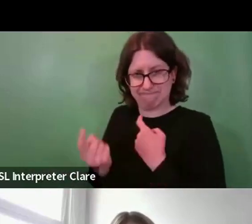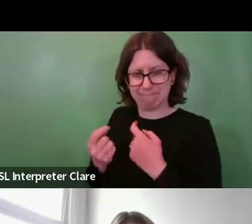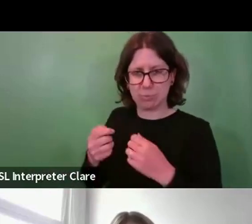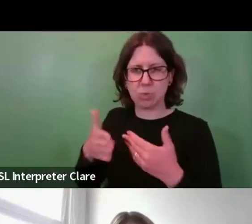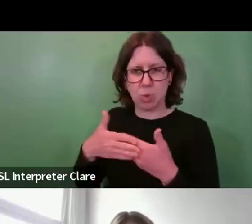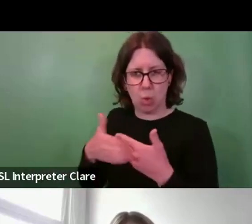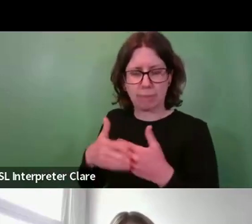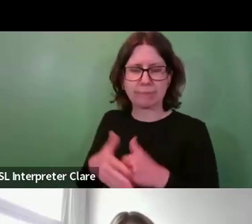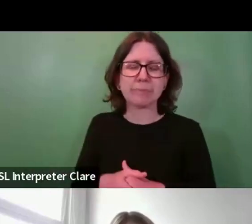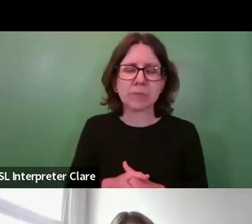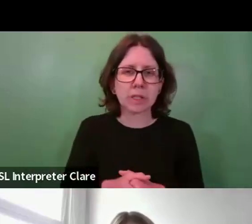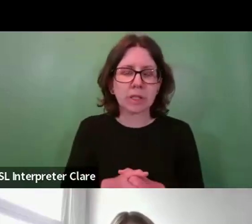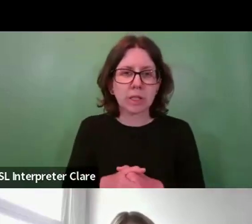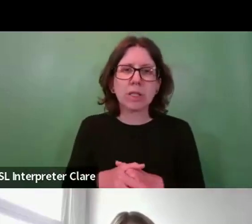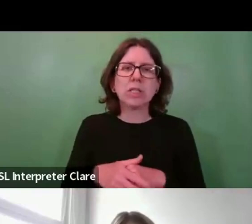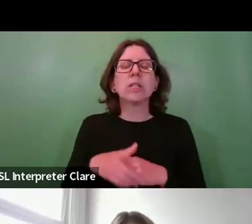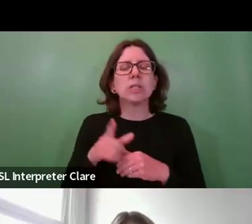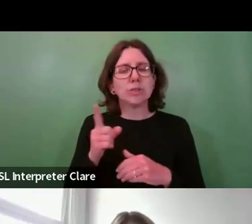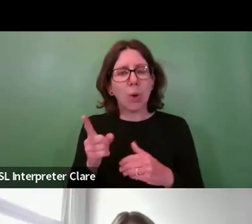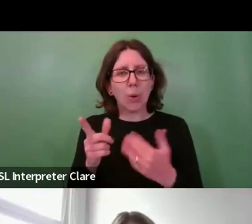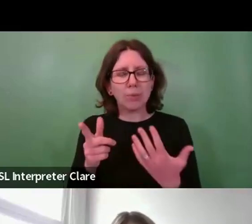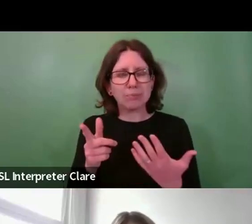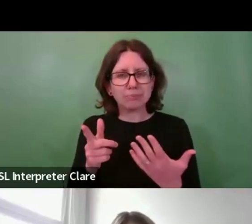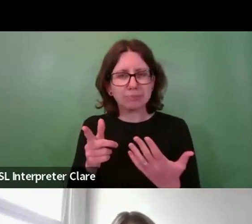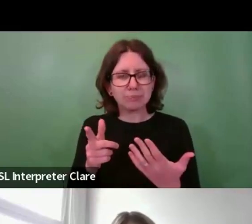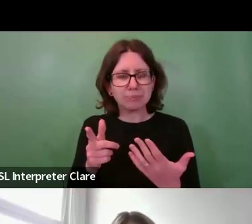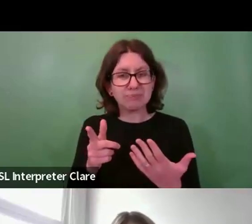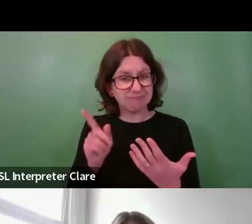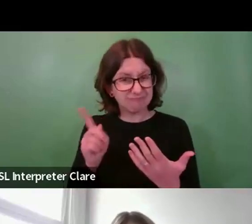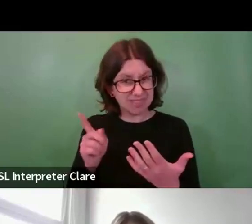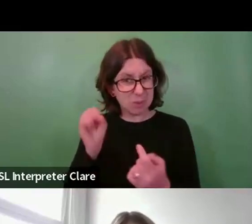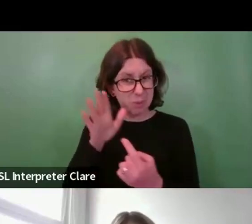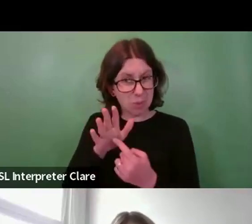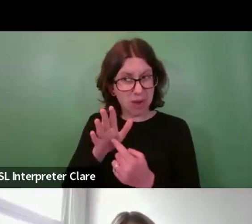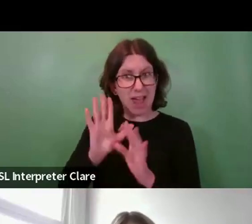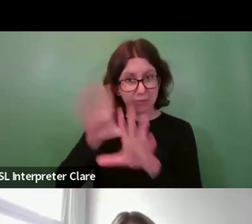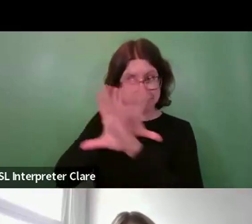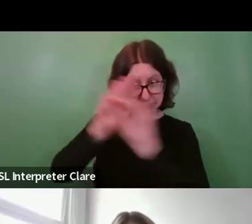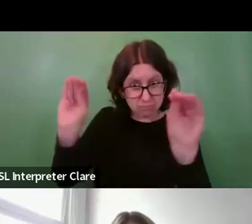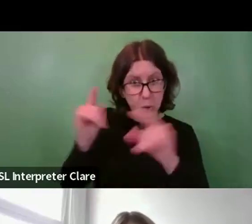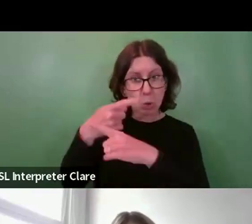making sure that people understand that they'll, they will have to flex. They will have to be able... They will have to book you an